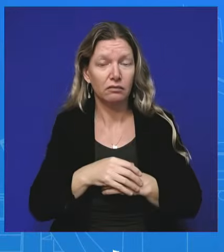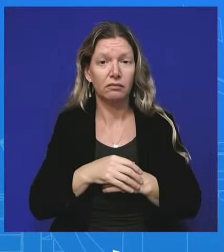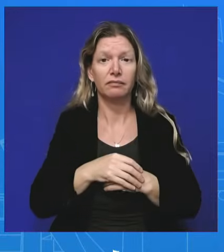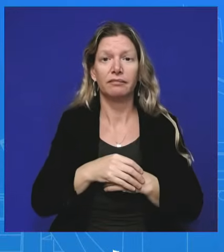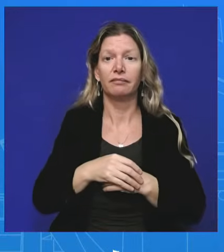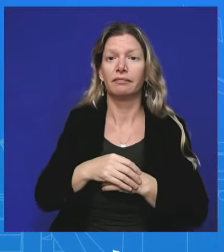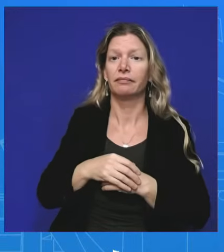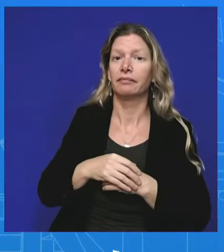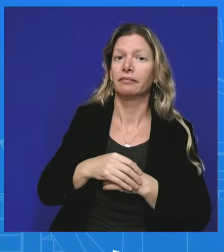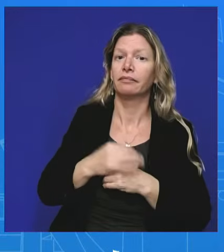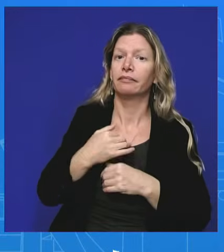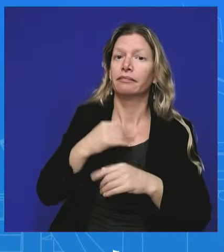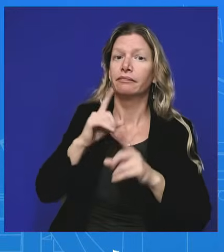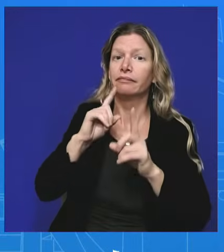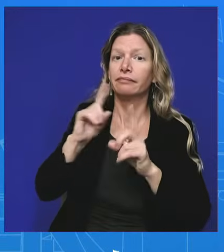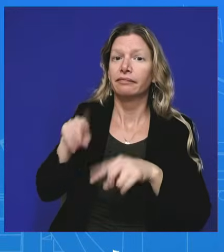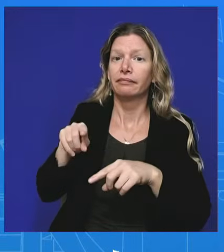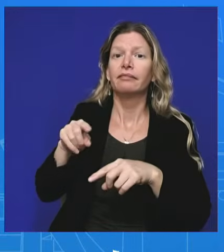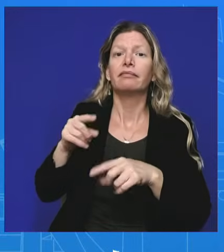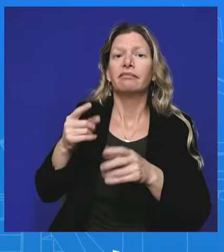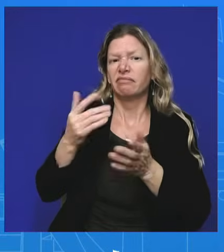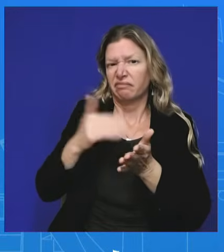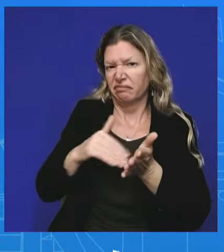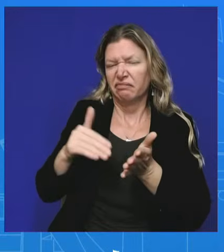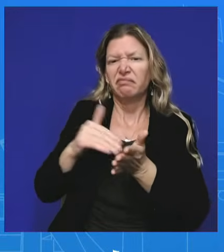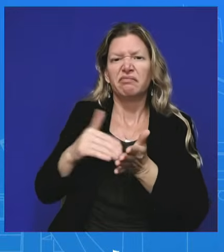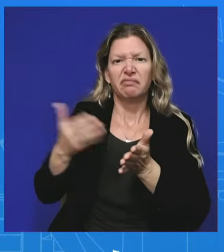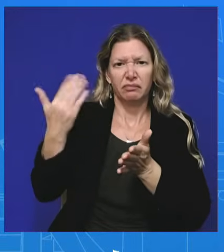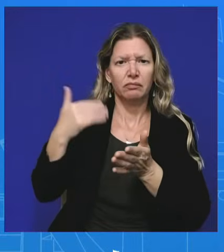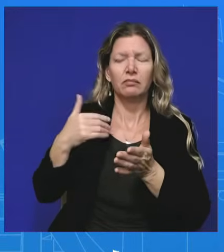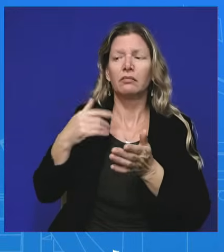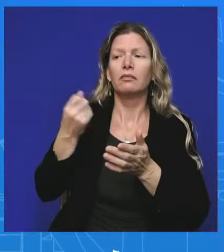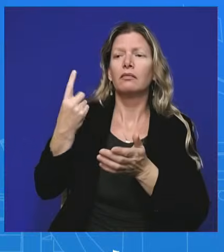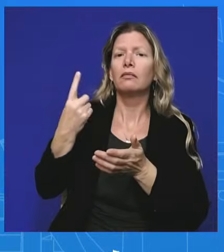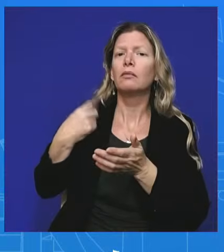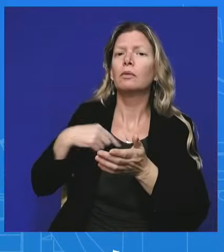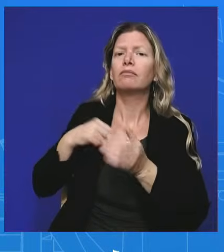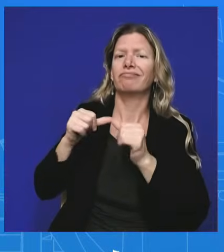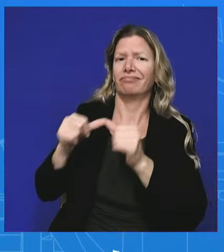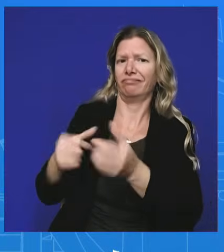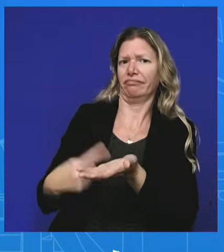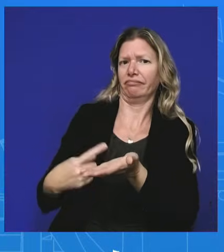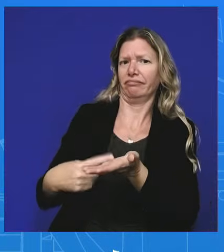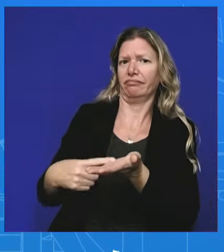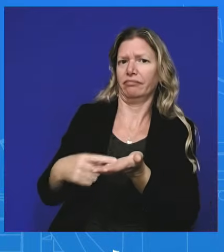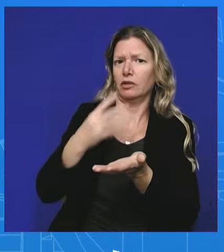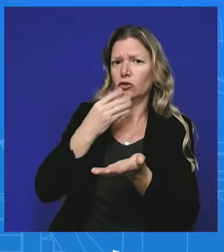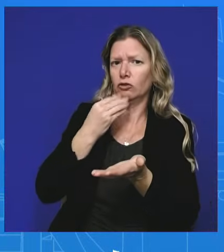about alternatives to major ground operations in Rafah. That is not what they're conducting right now.